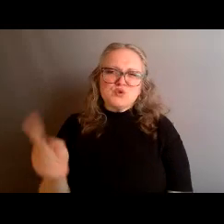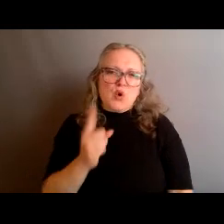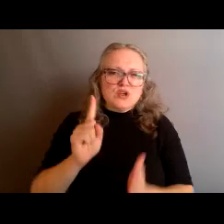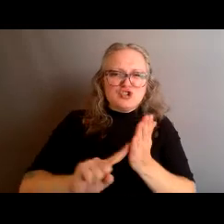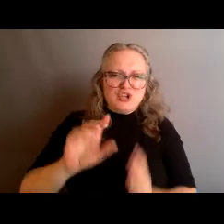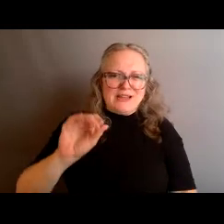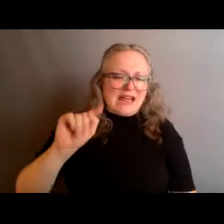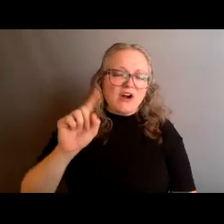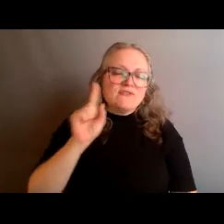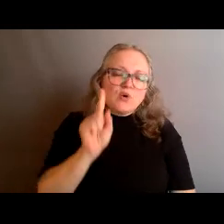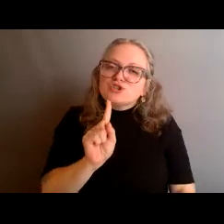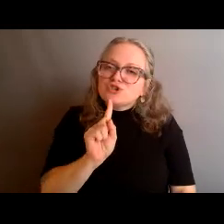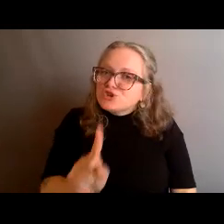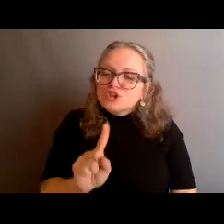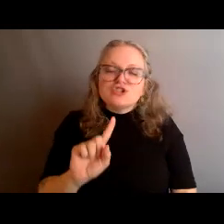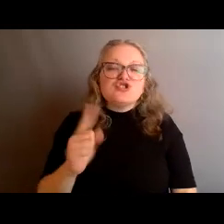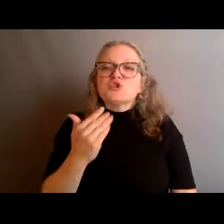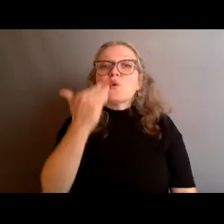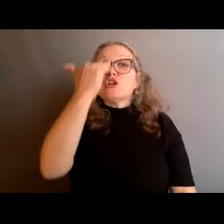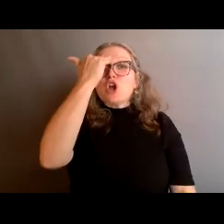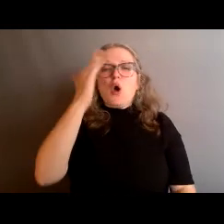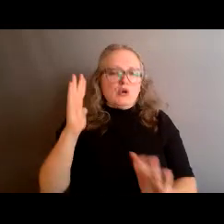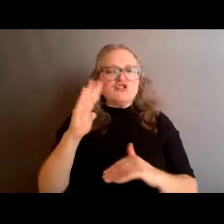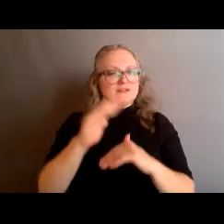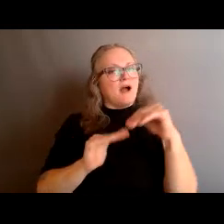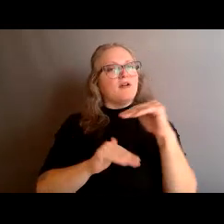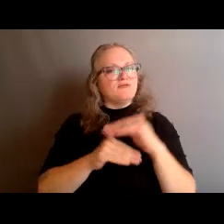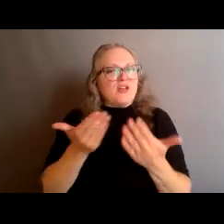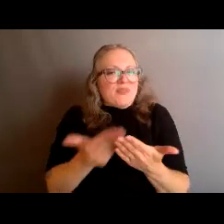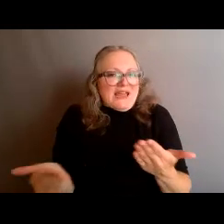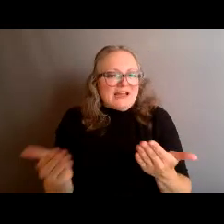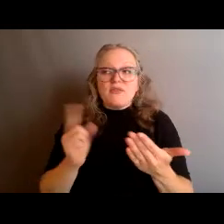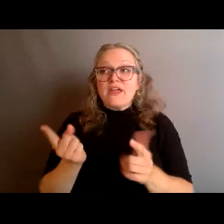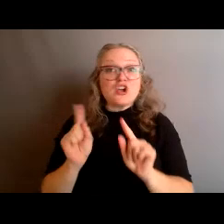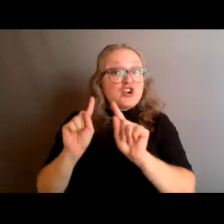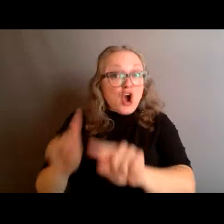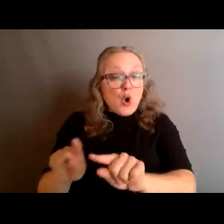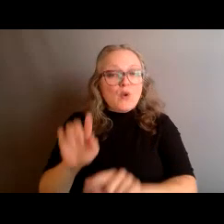Just, just so we know, it's a comfort thing. And then when they do the ENT.